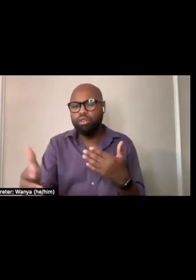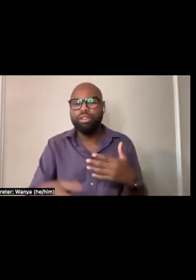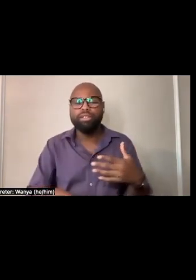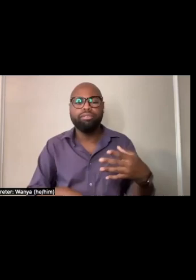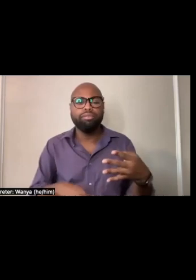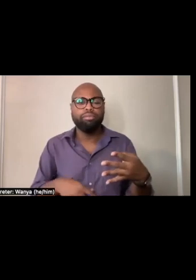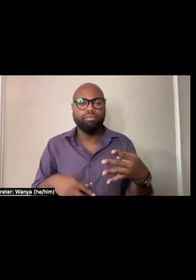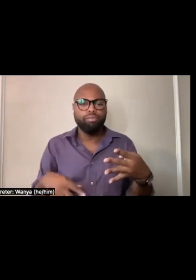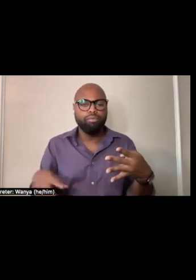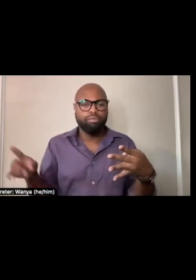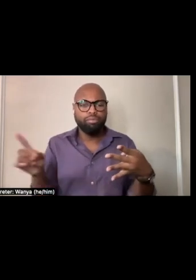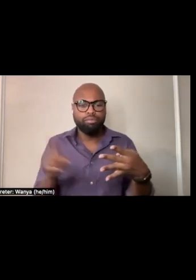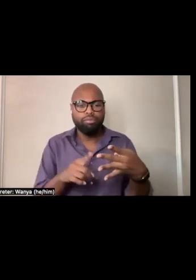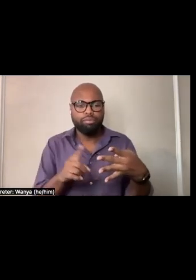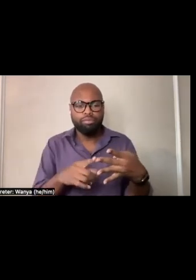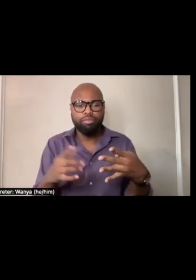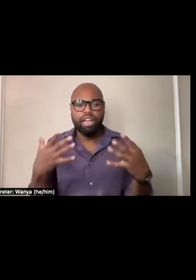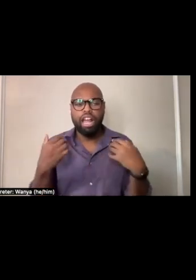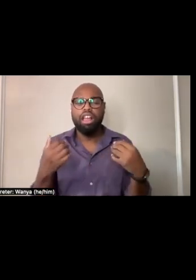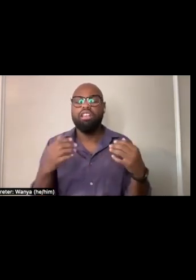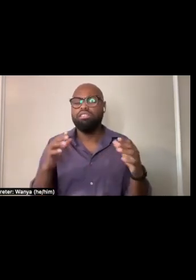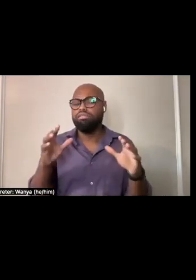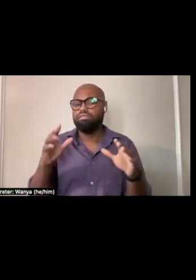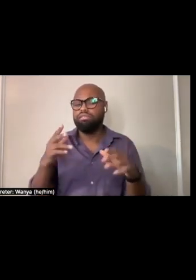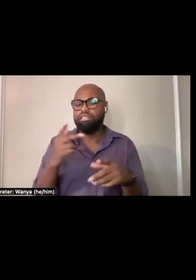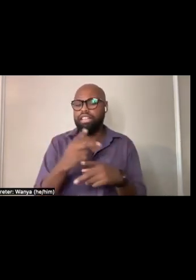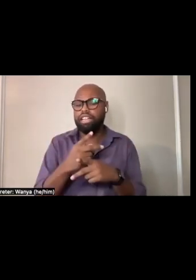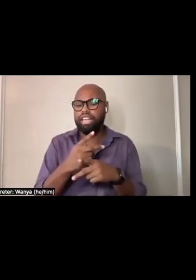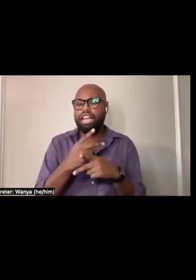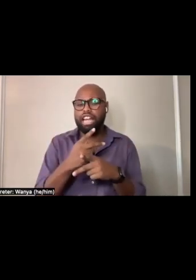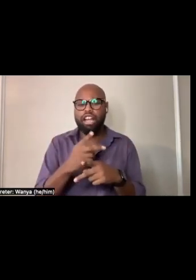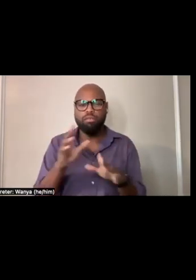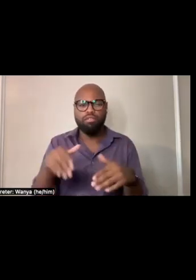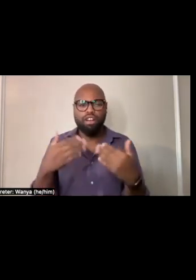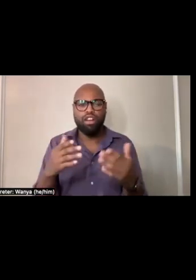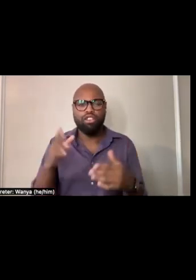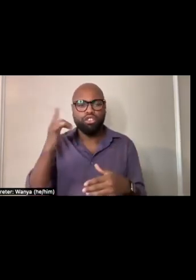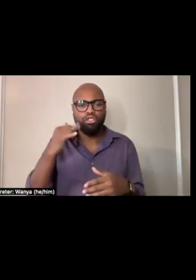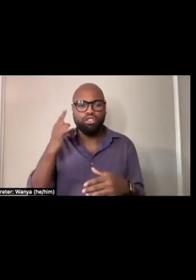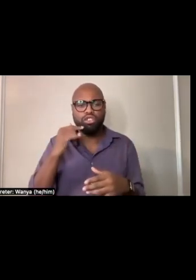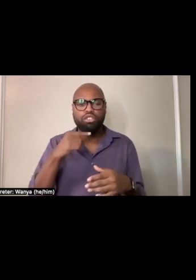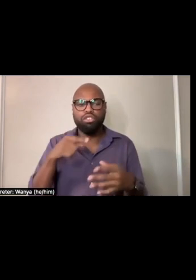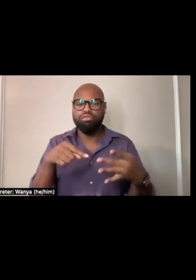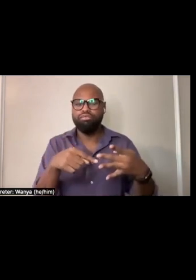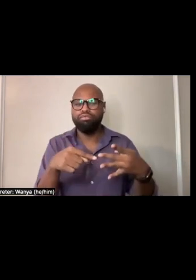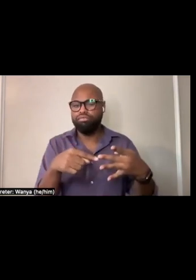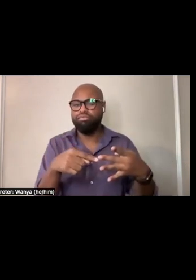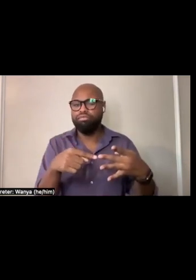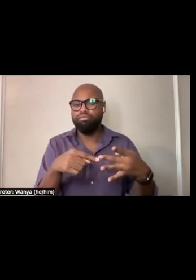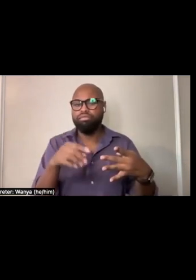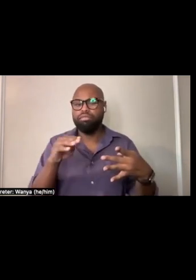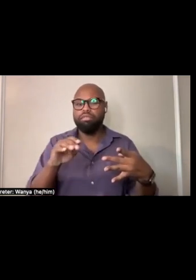California's Medicaid health care program called Medi-Cal. Medicaid in-home supportive services,